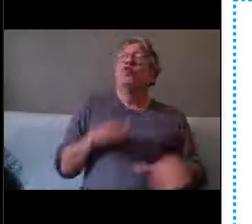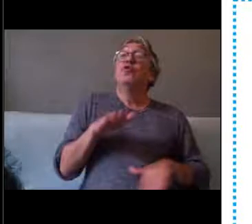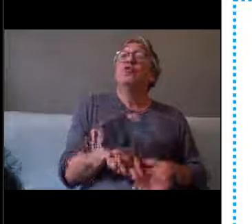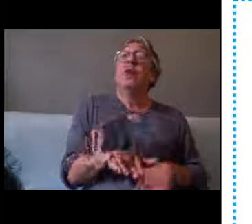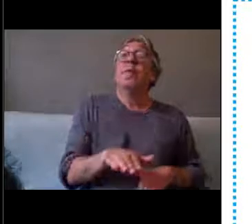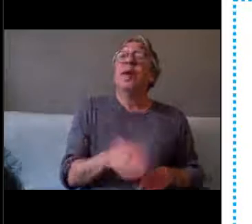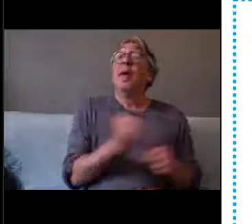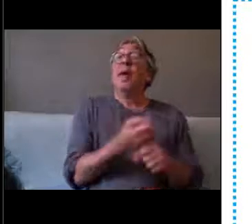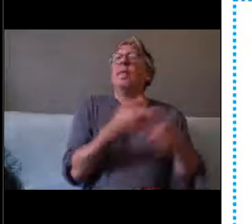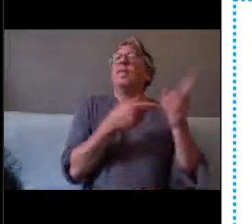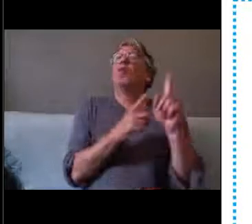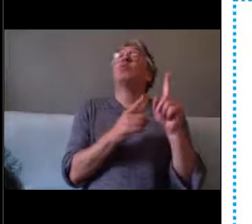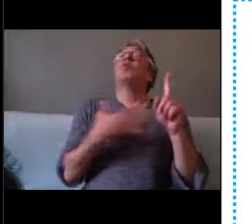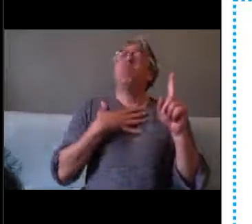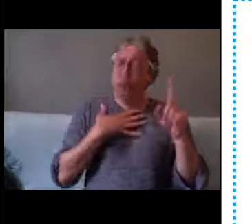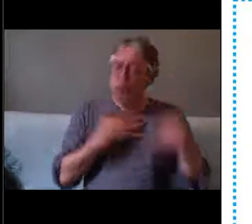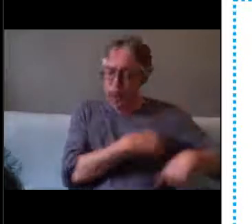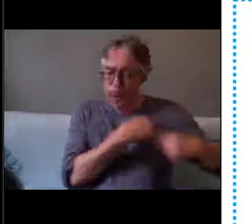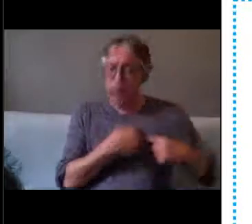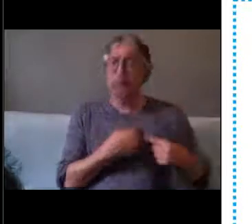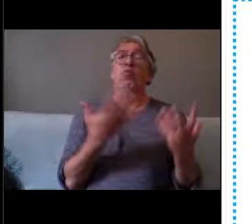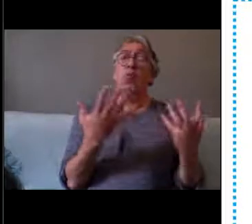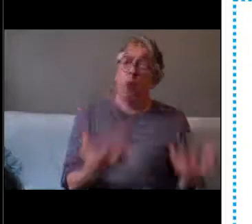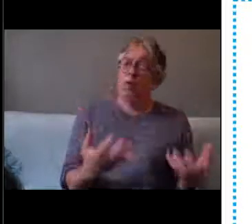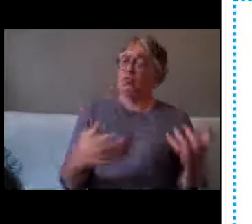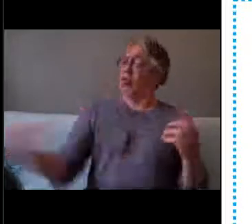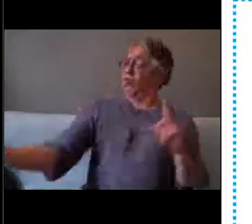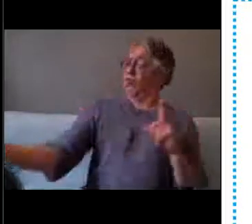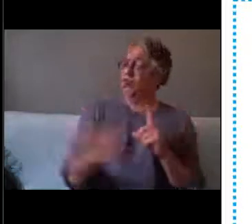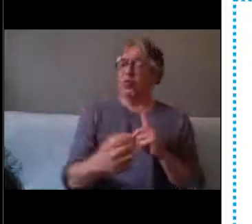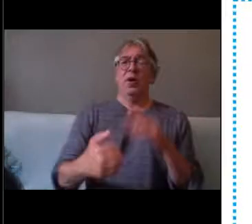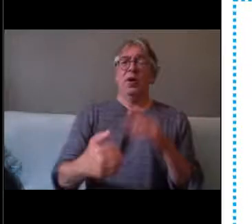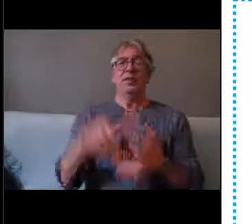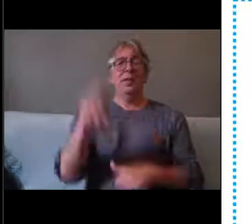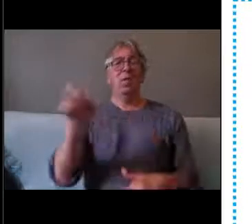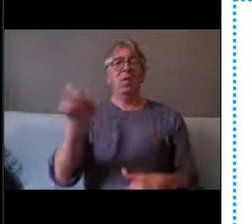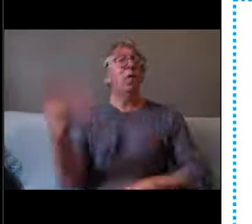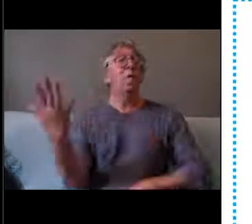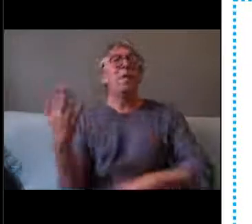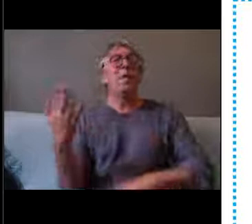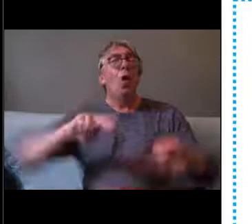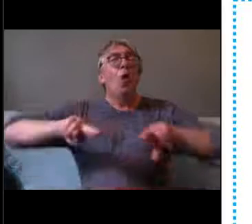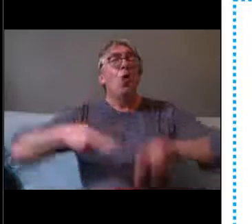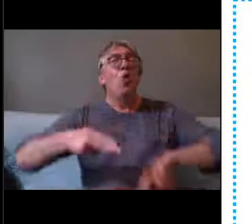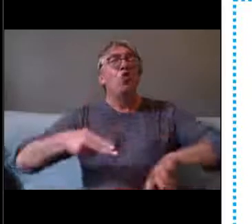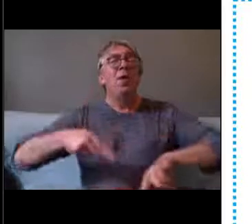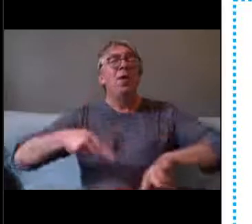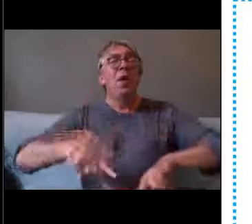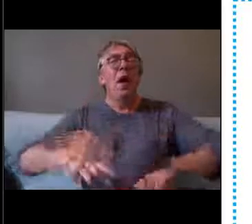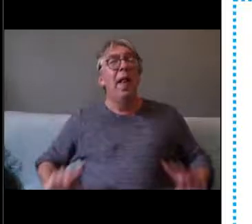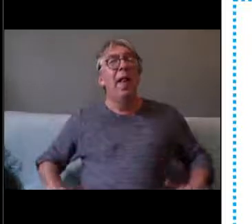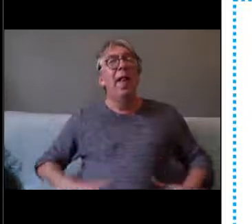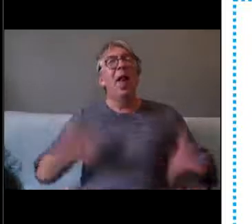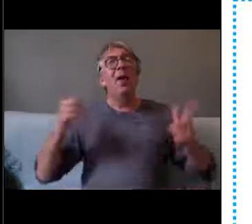for assignments and gives them the experience to work